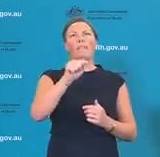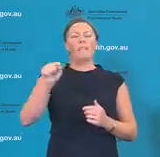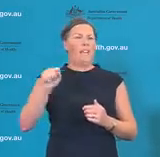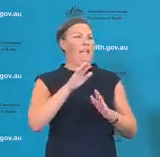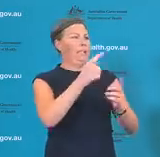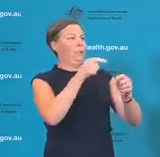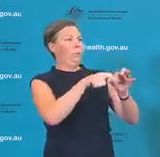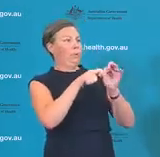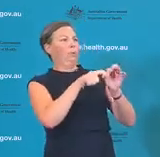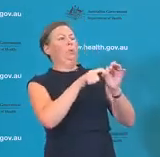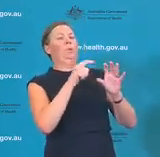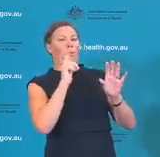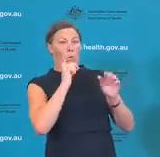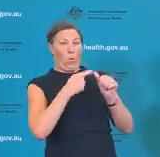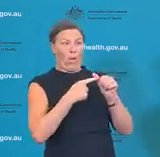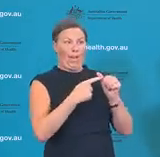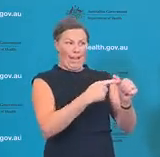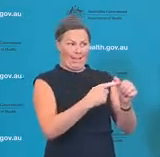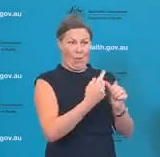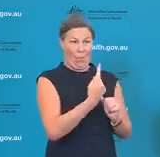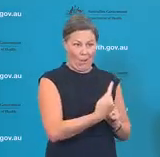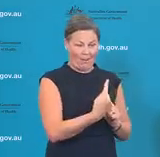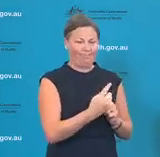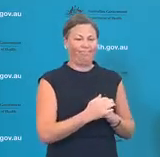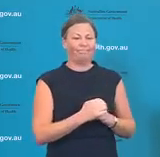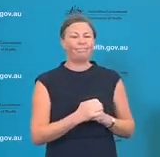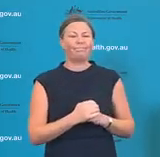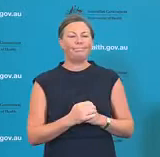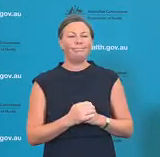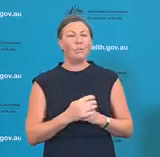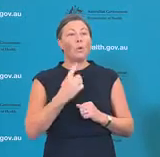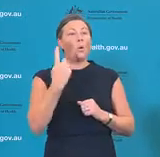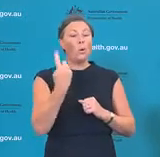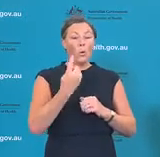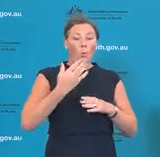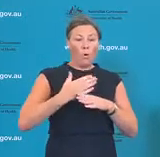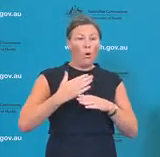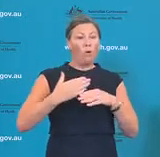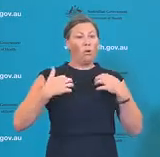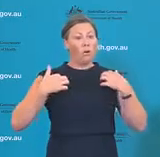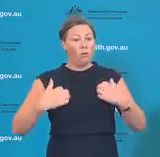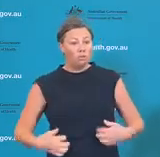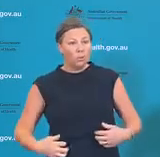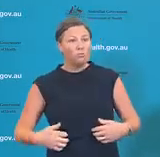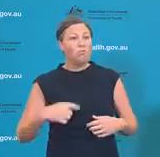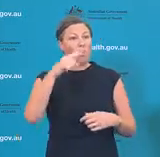which is health care workers do have a responsibility to tell their employers